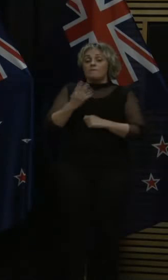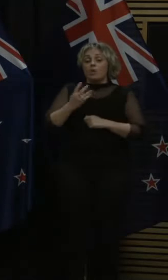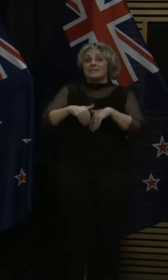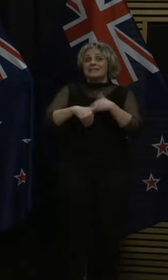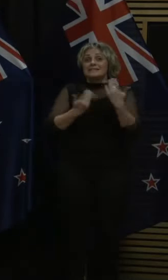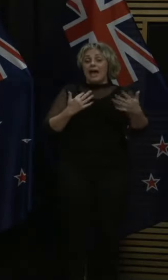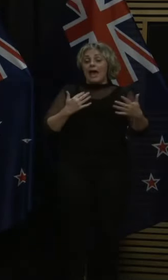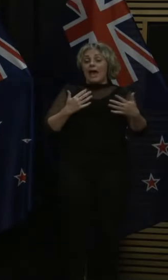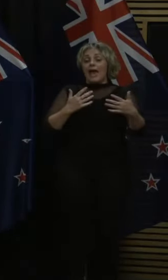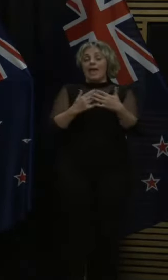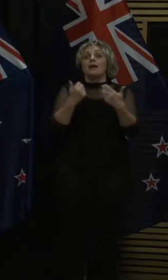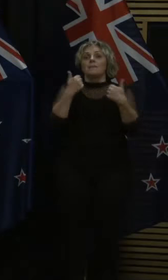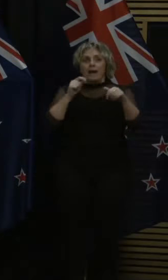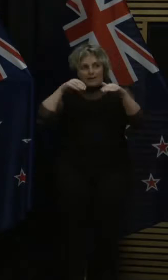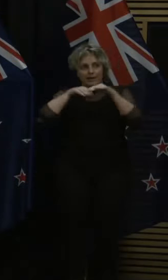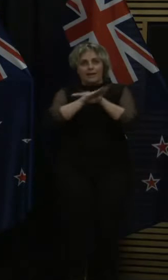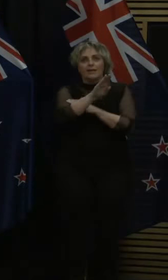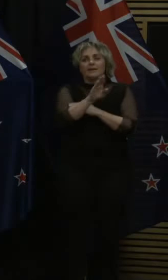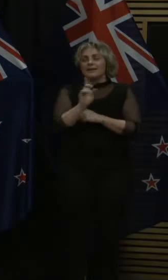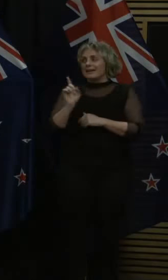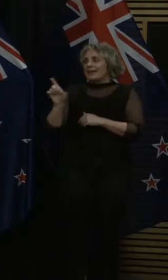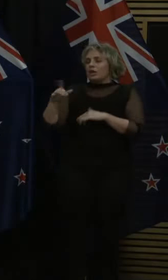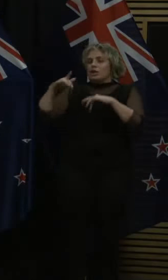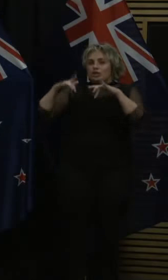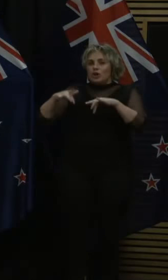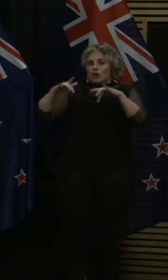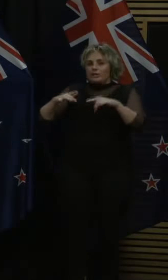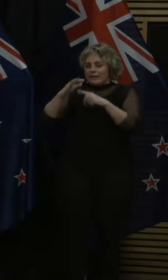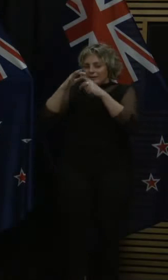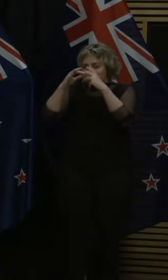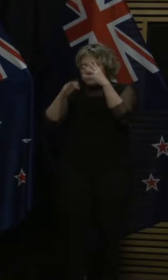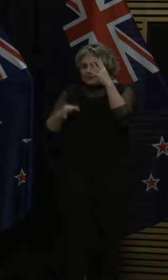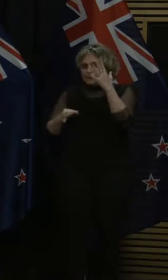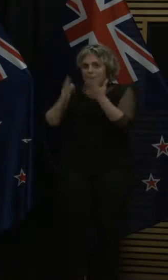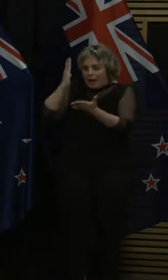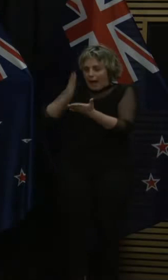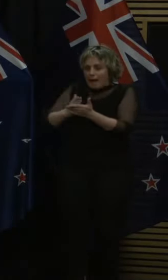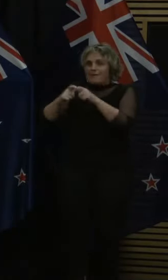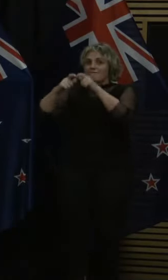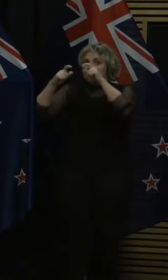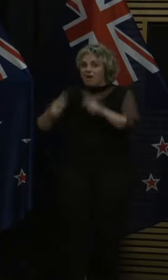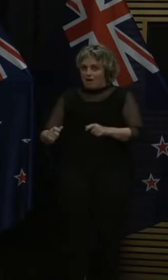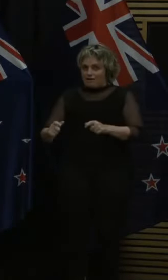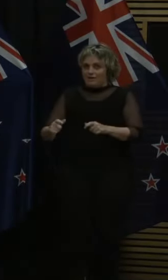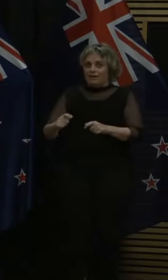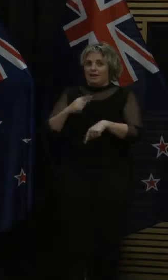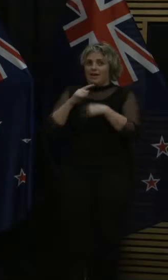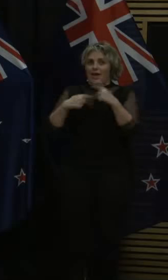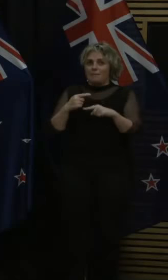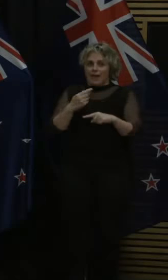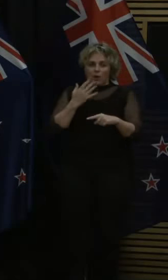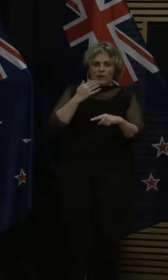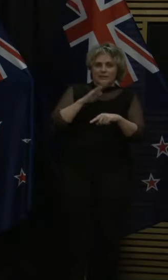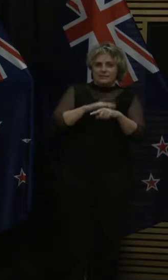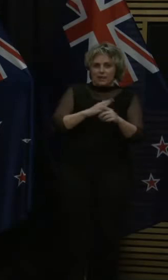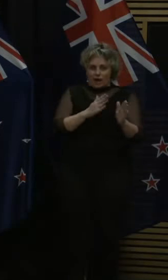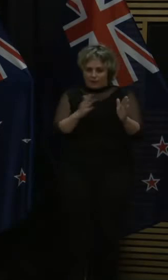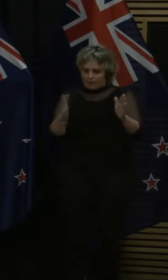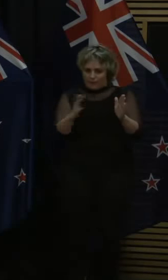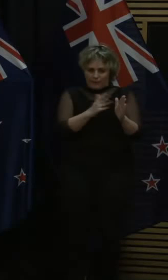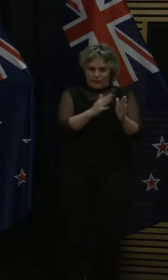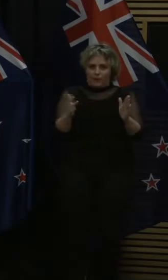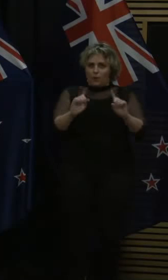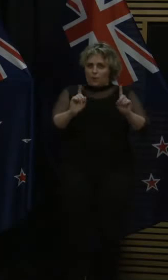want to go to a festival, you